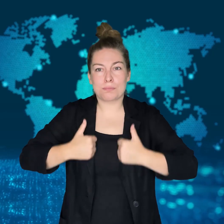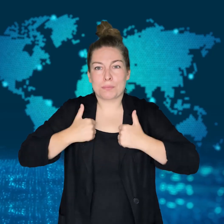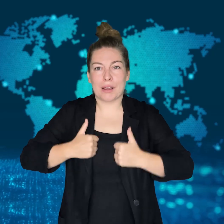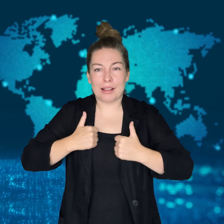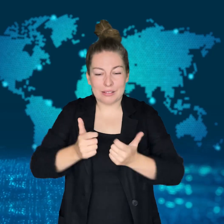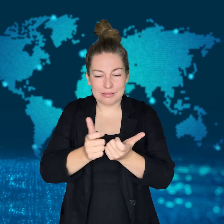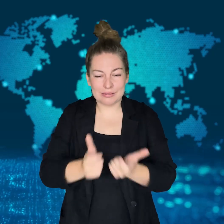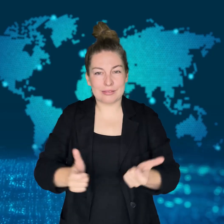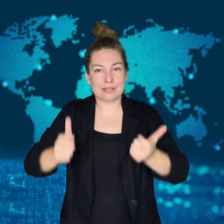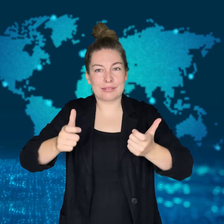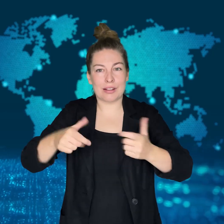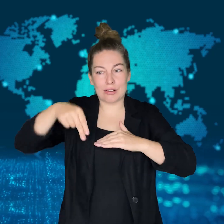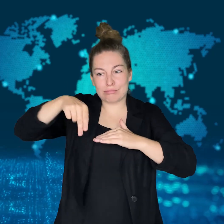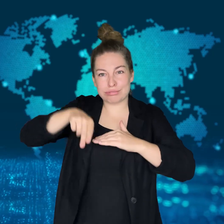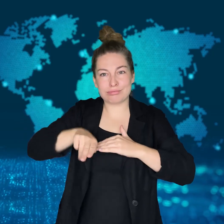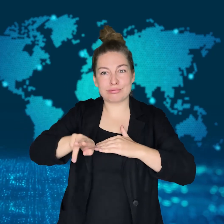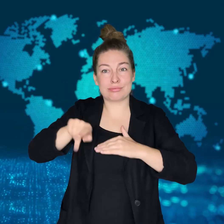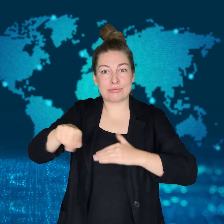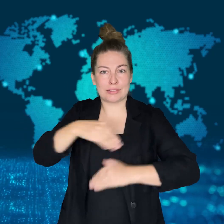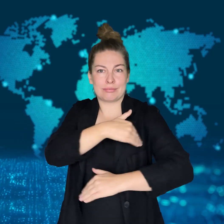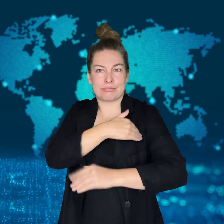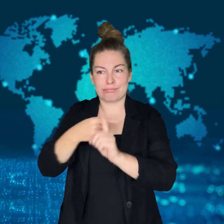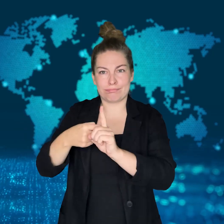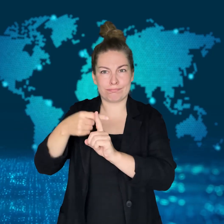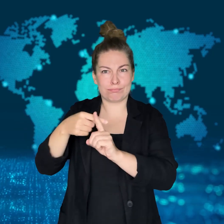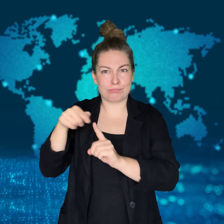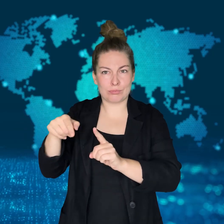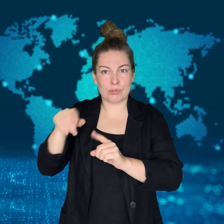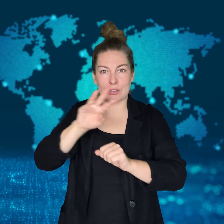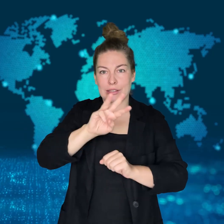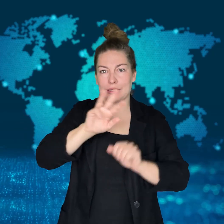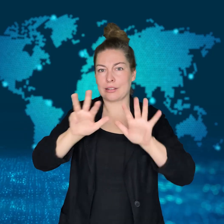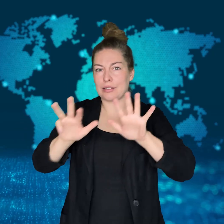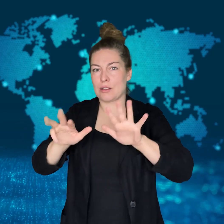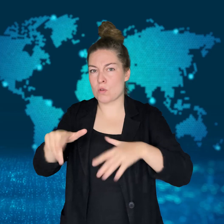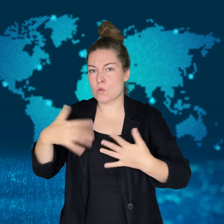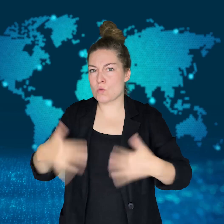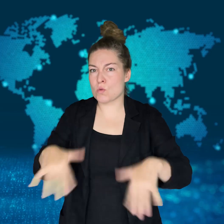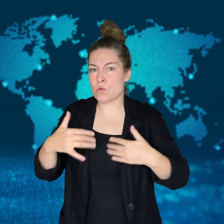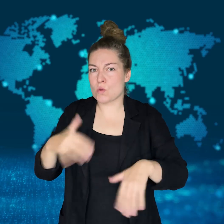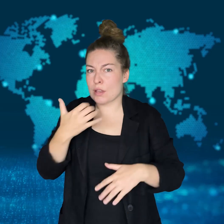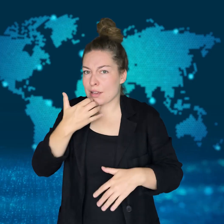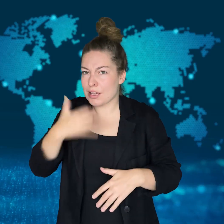Water temperatures in one lake reached almost 39 degrees Celsius,